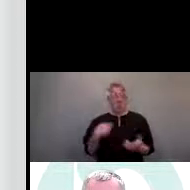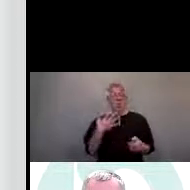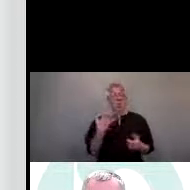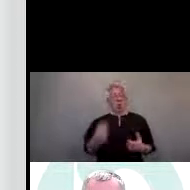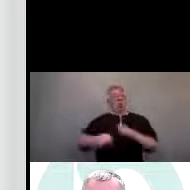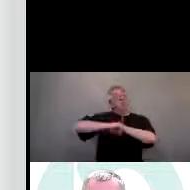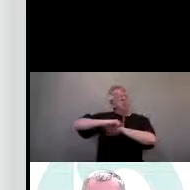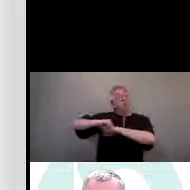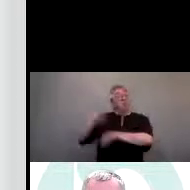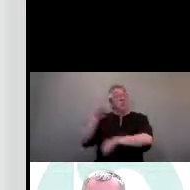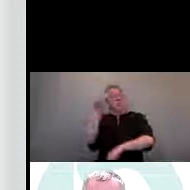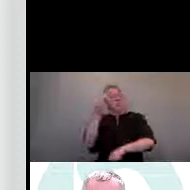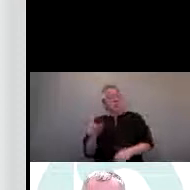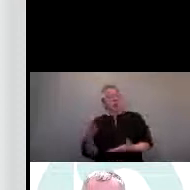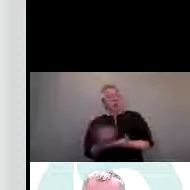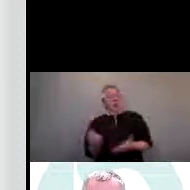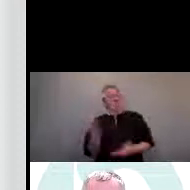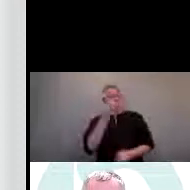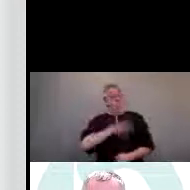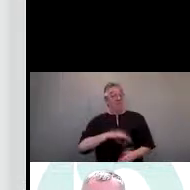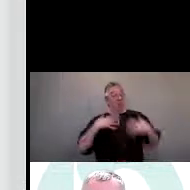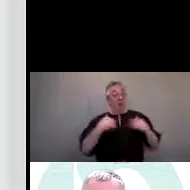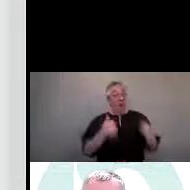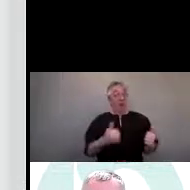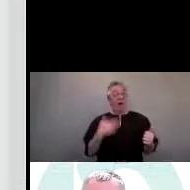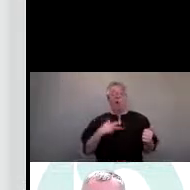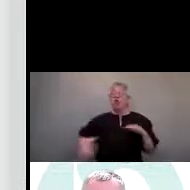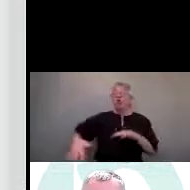awareness of the health and social economic benefits of cochlear implant